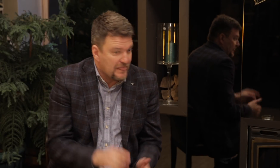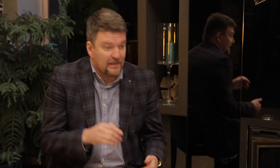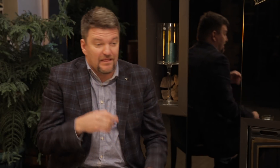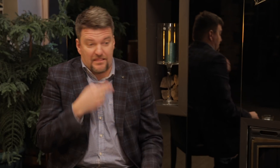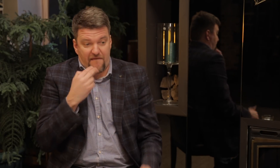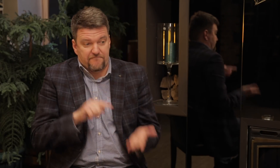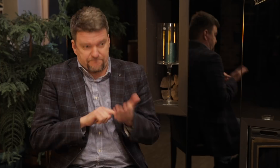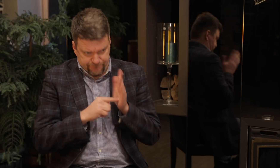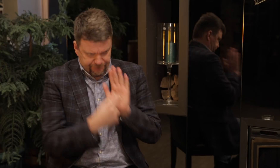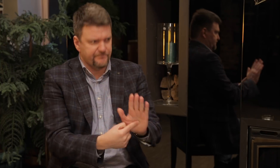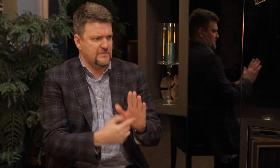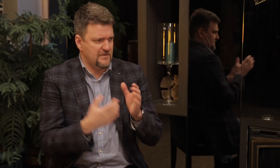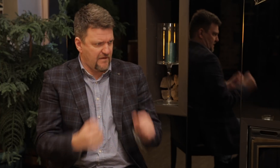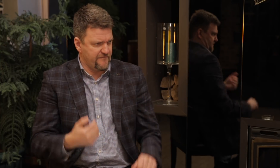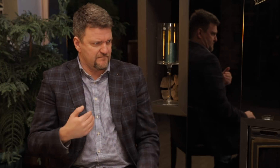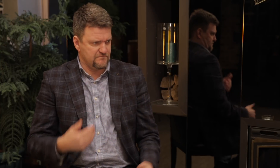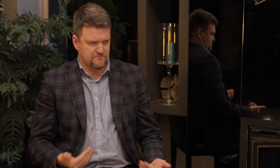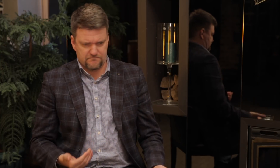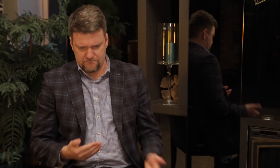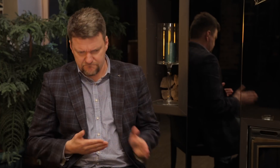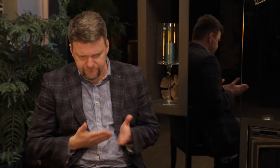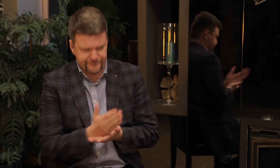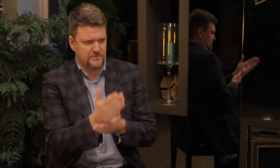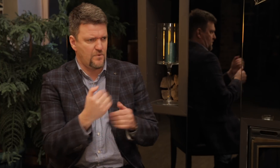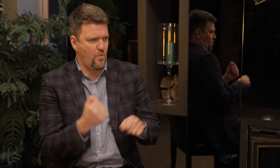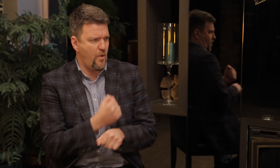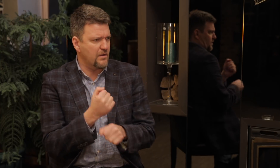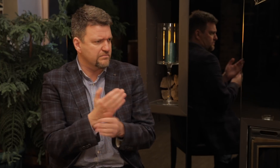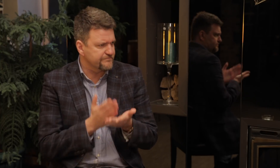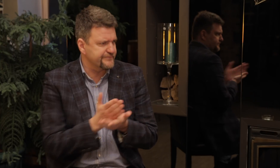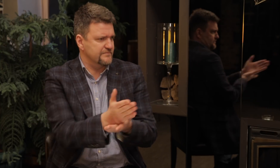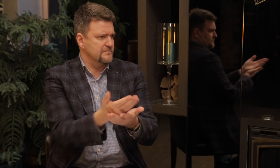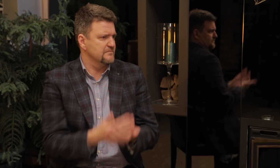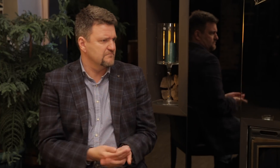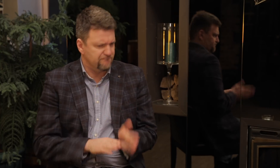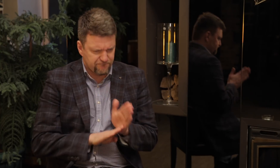Deaf can show what we are capable of, and we can work.